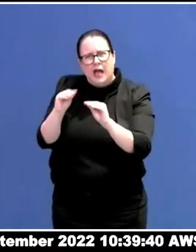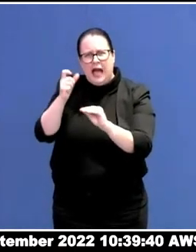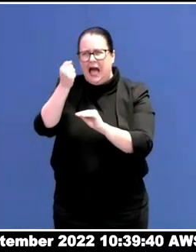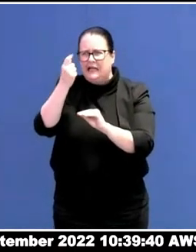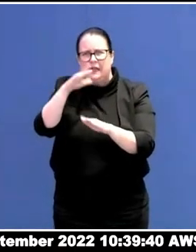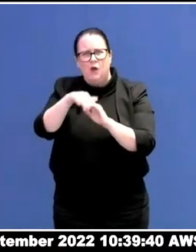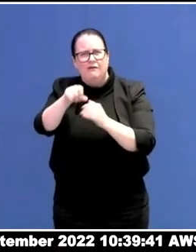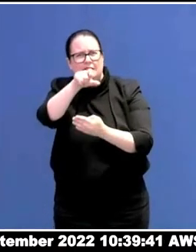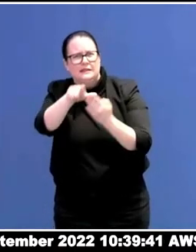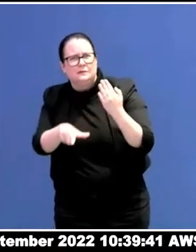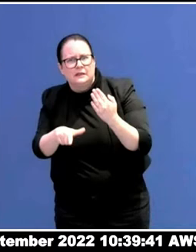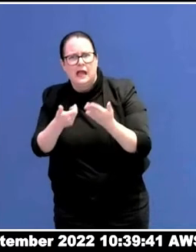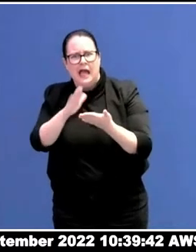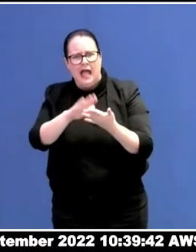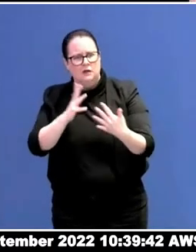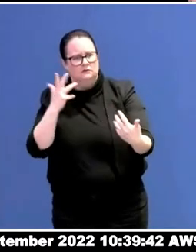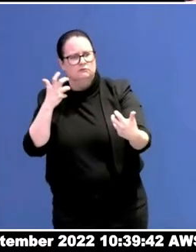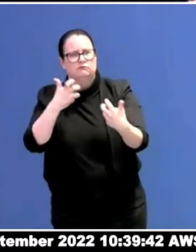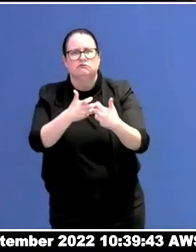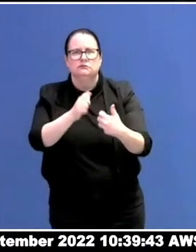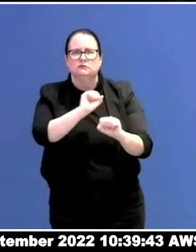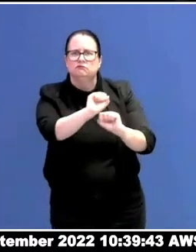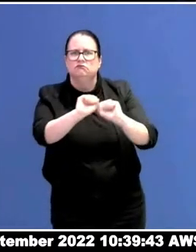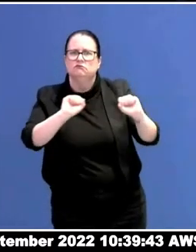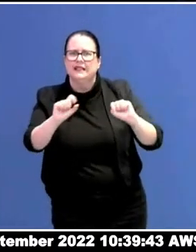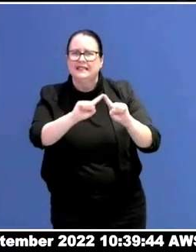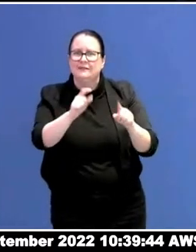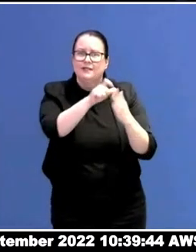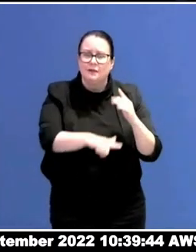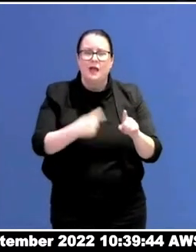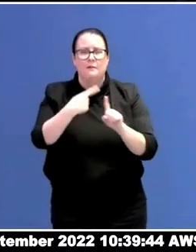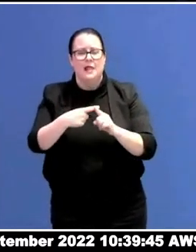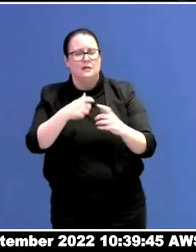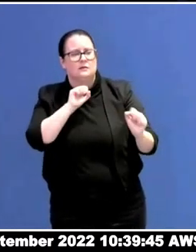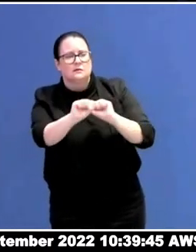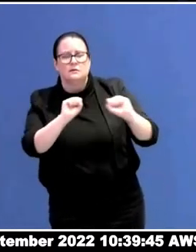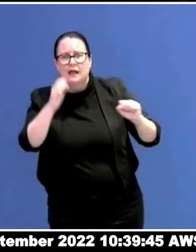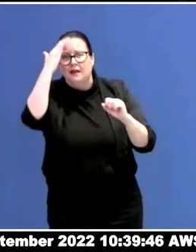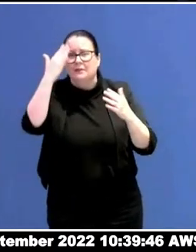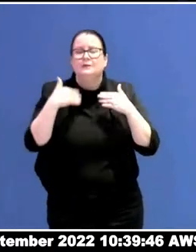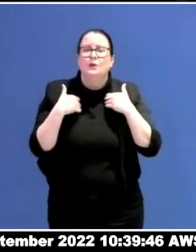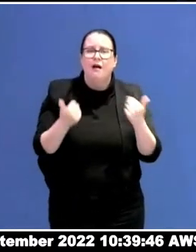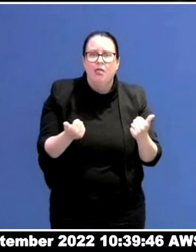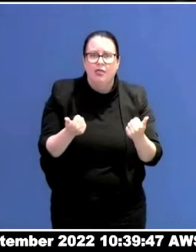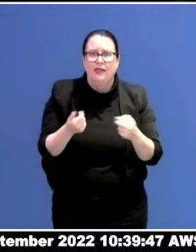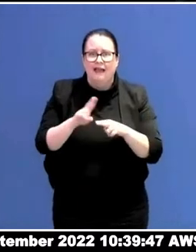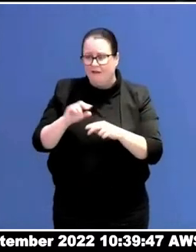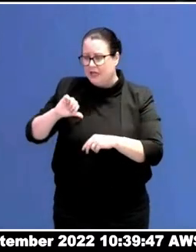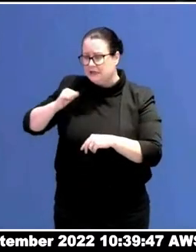dealing with children with disabilities and mental health so that their needs can be